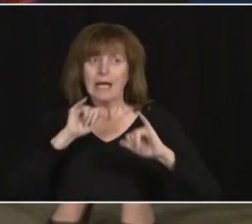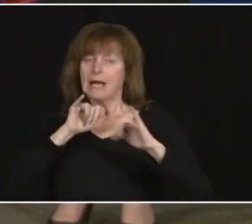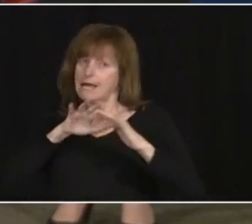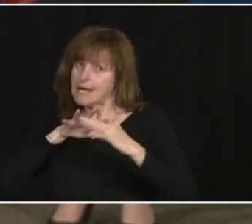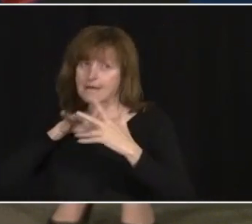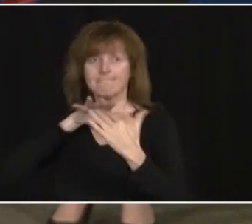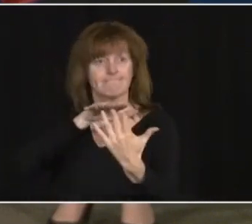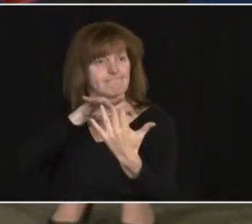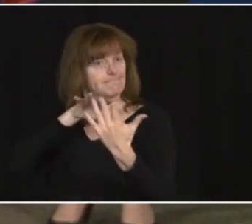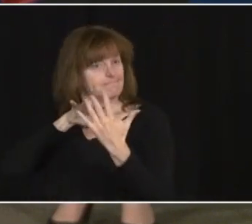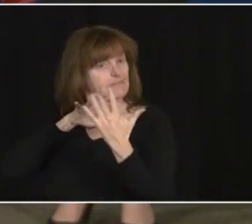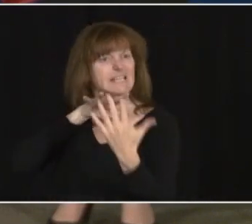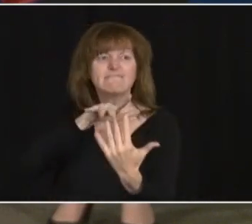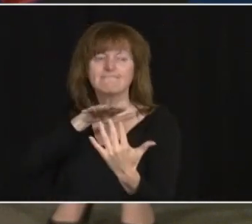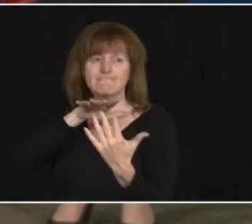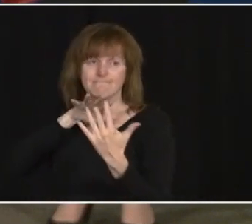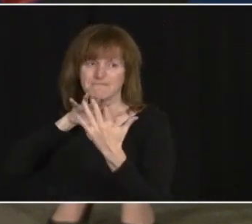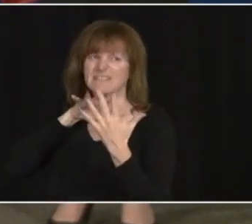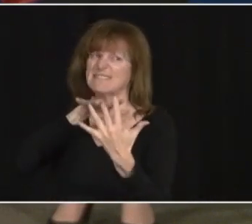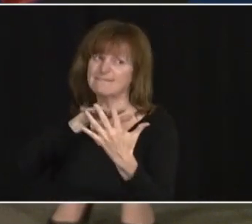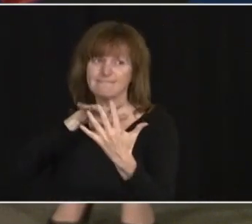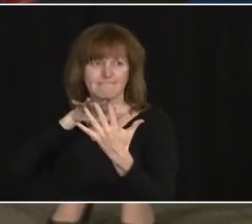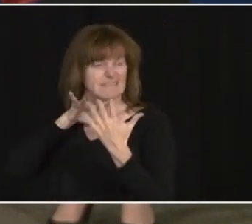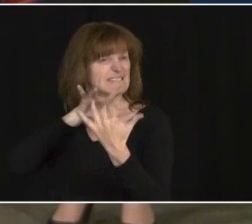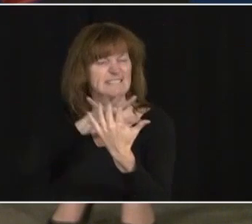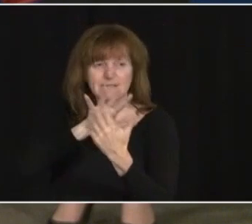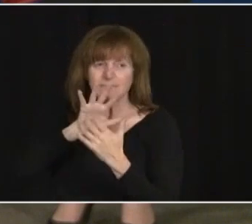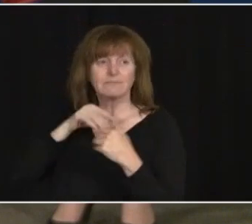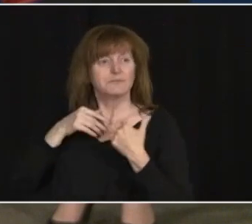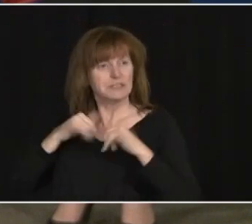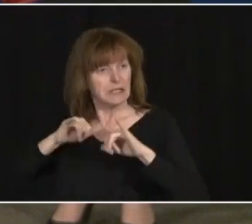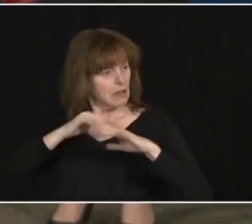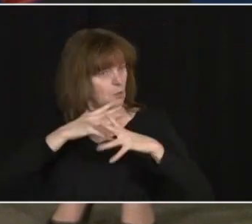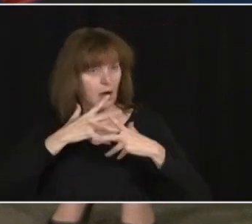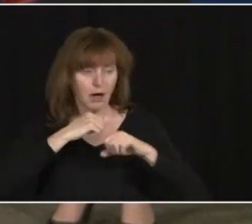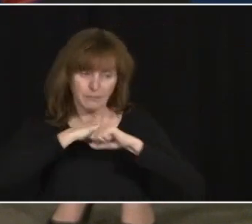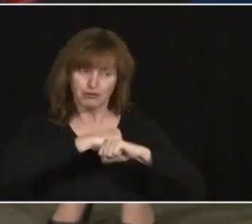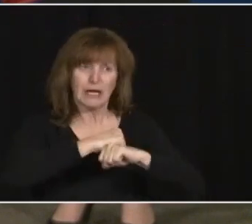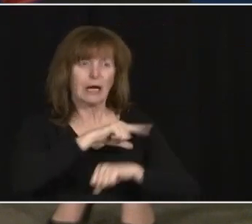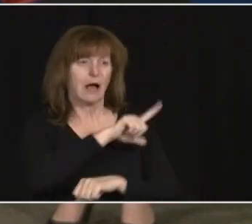long-term care homes and our most vulnerable. But today we saw a new